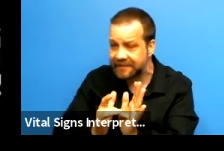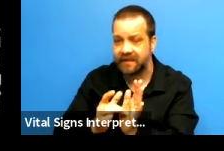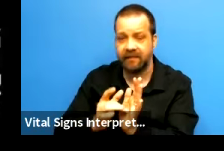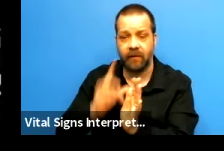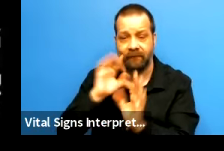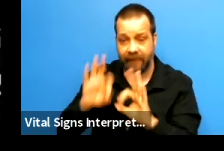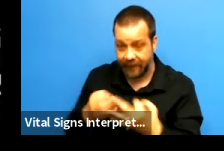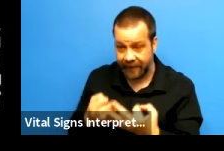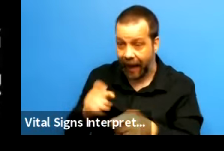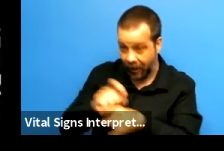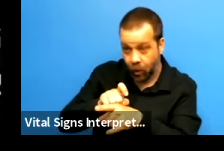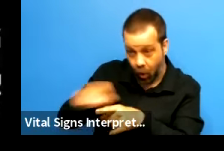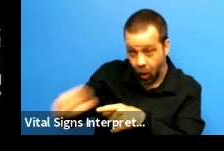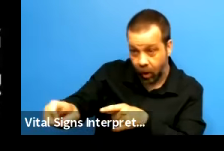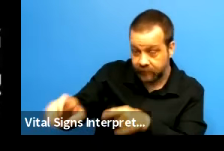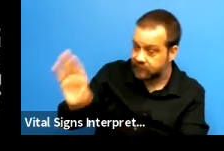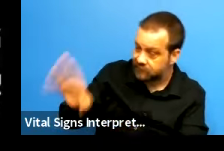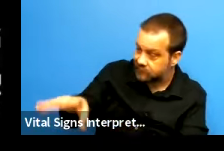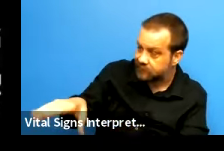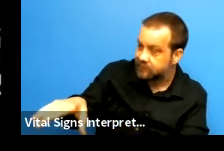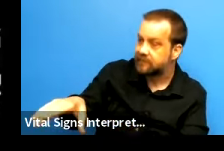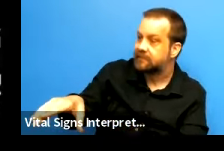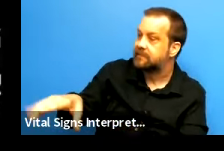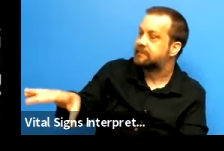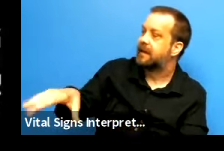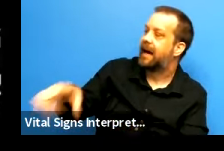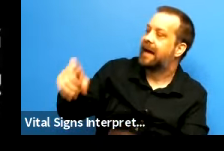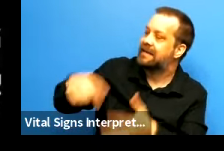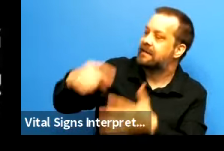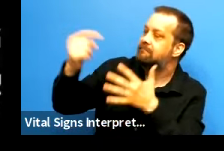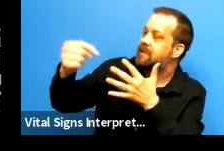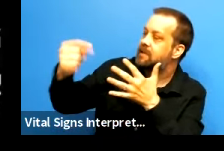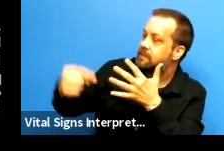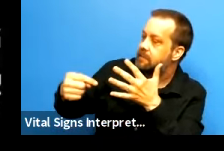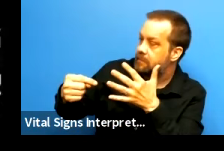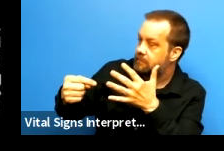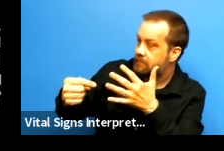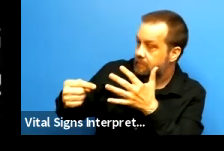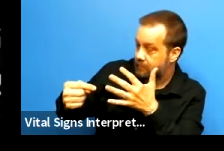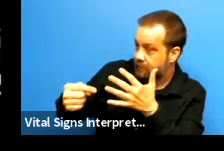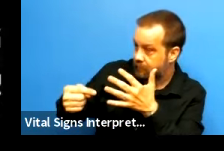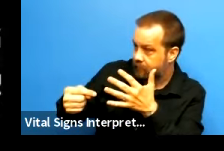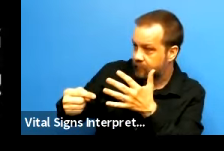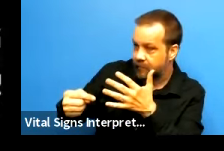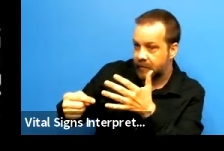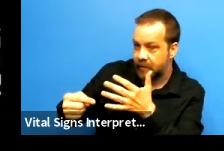I call ahead and say I need this item and I'm talking over the counter medication,